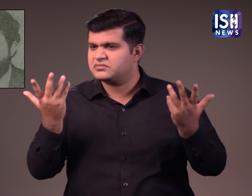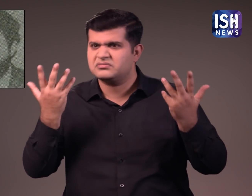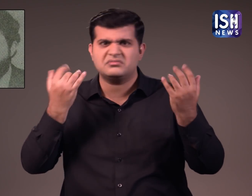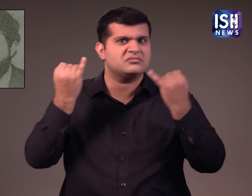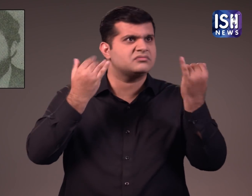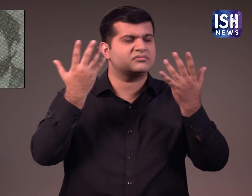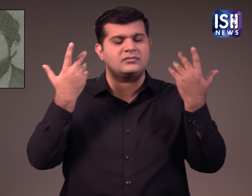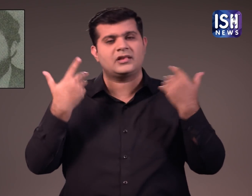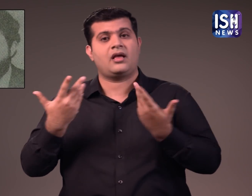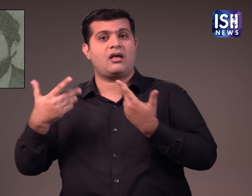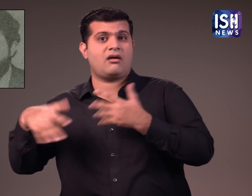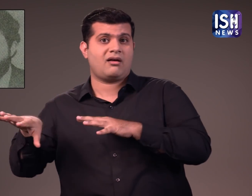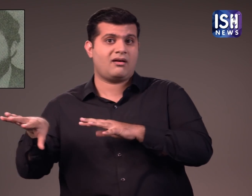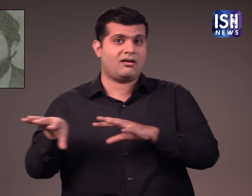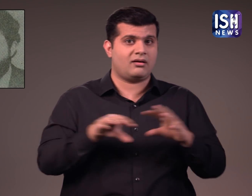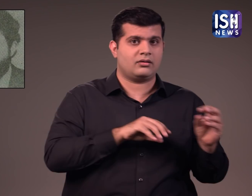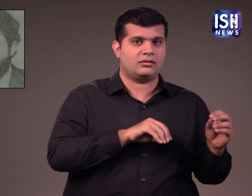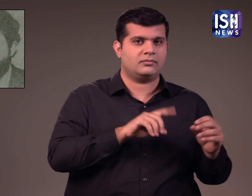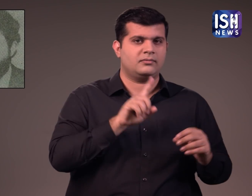The terrorists left as they could not find him.